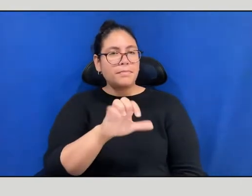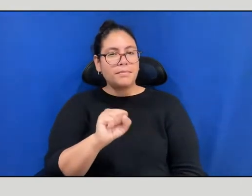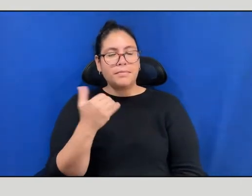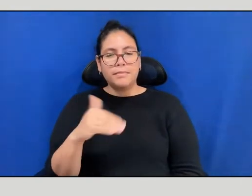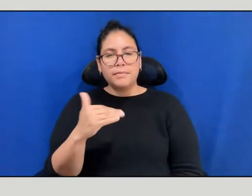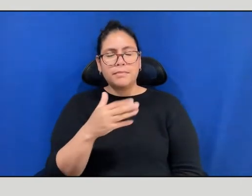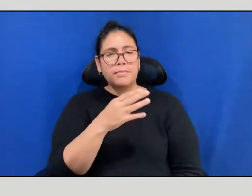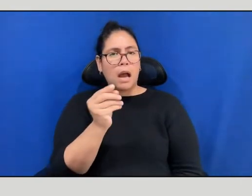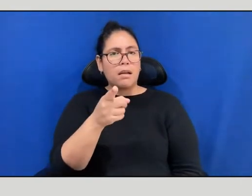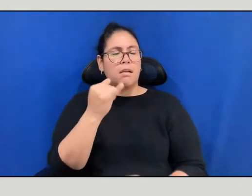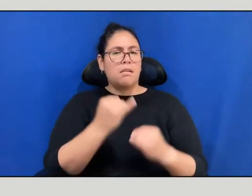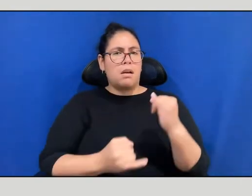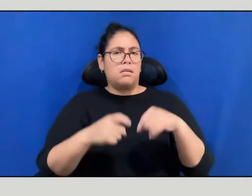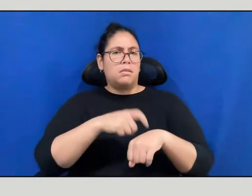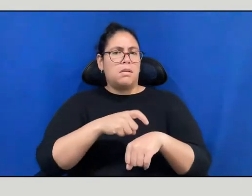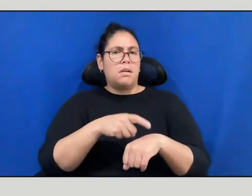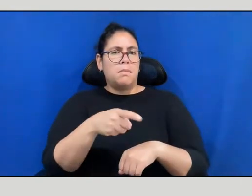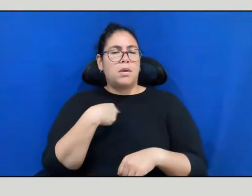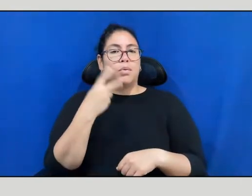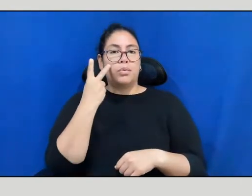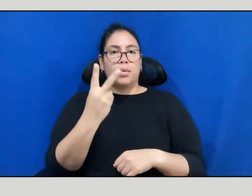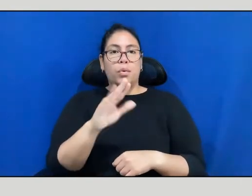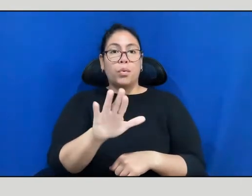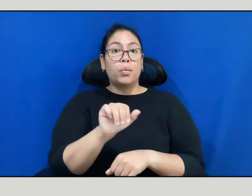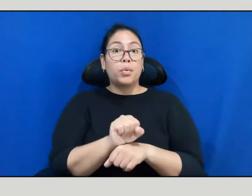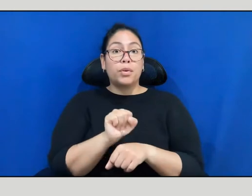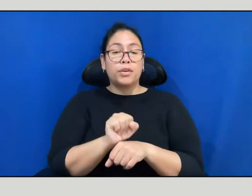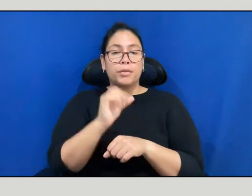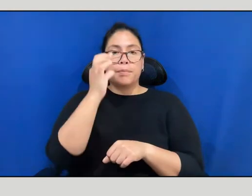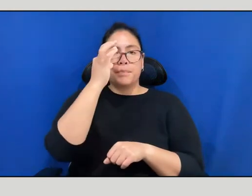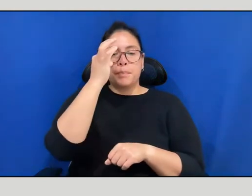that I saw your work was just a month ago